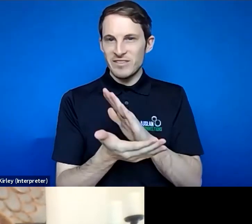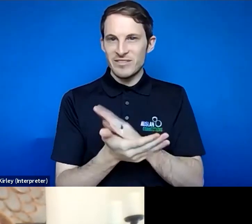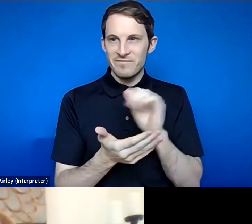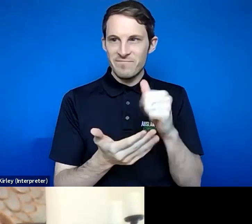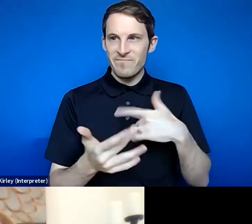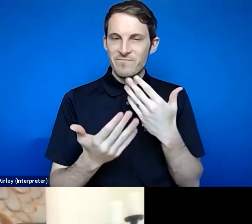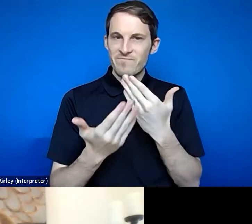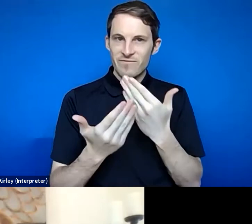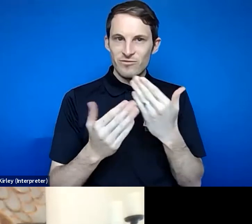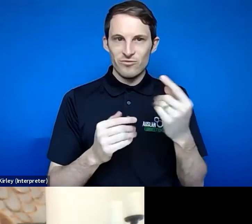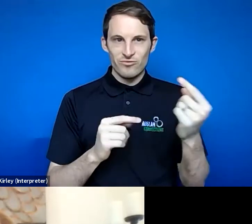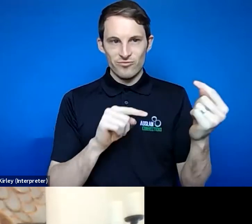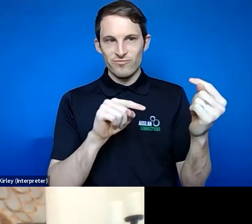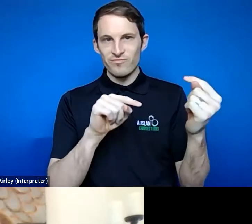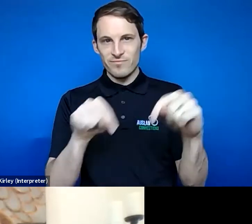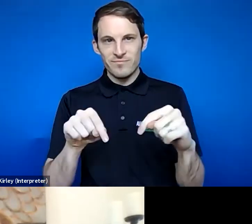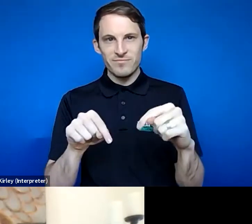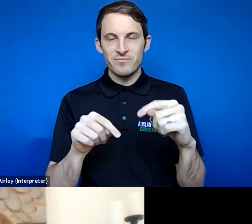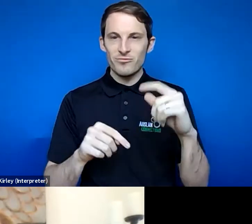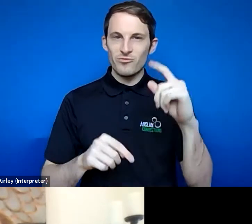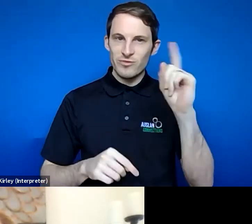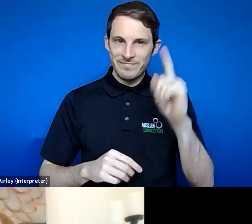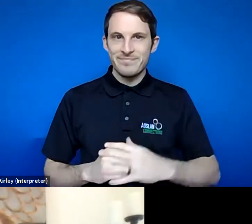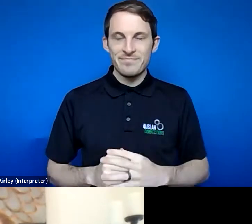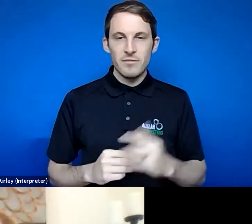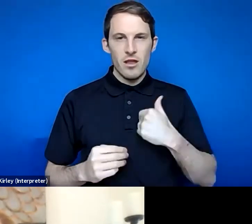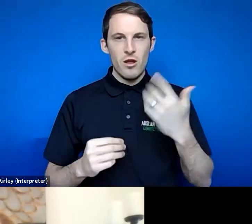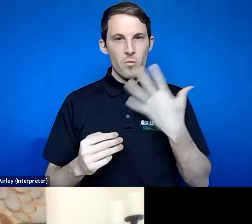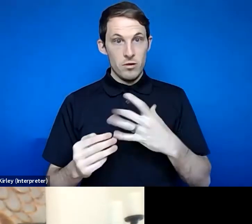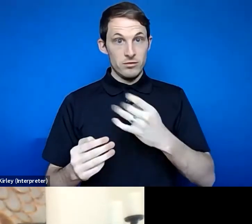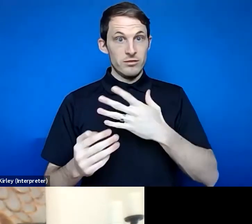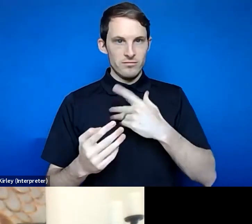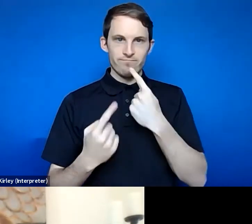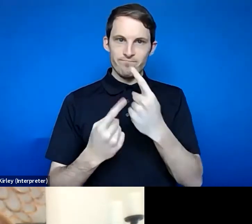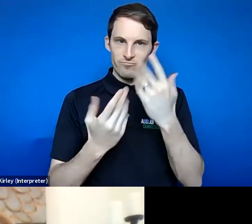be part of today's event. I'd like to pay my own respects to the people of the Woi Wurrung